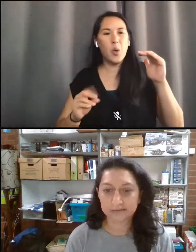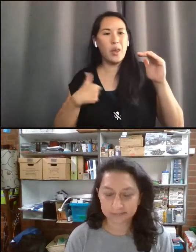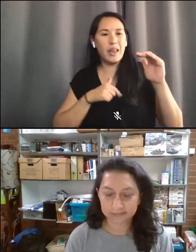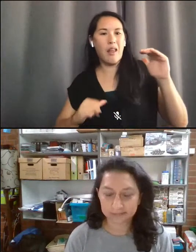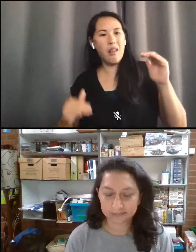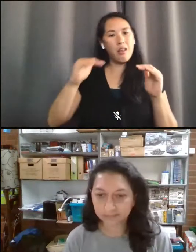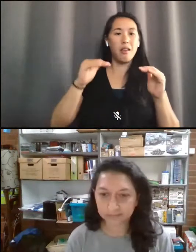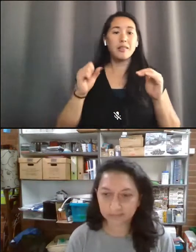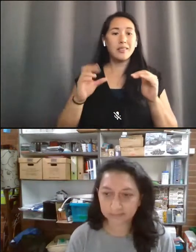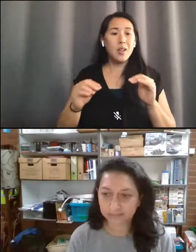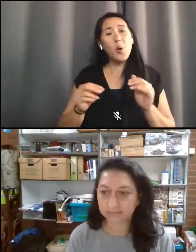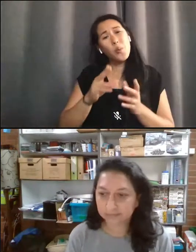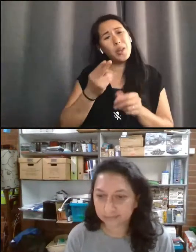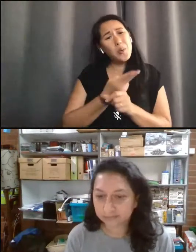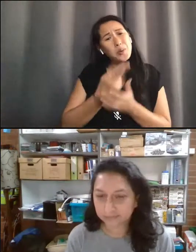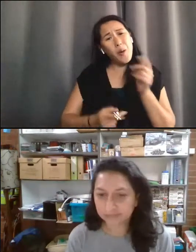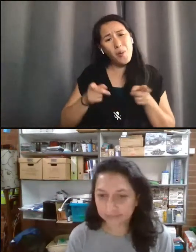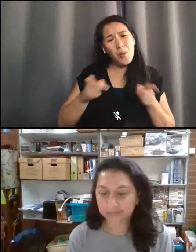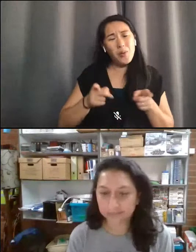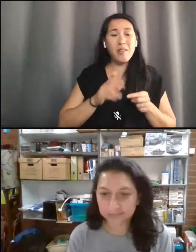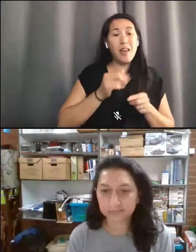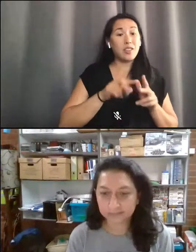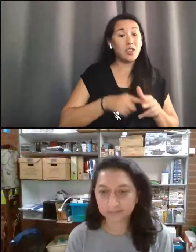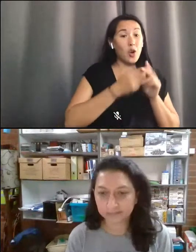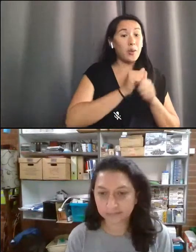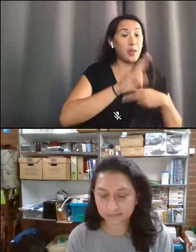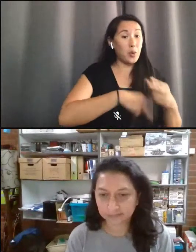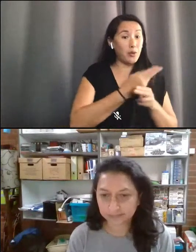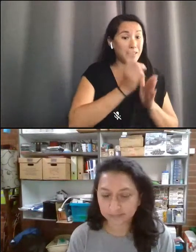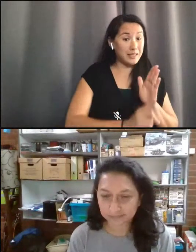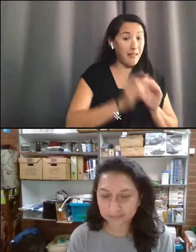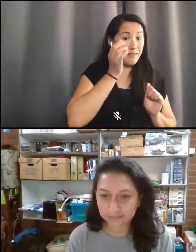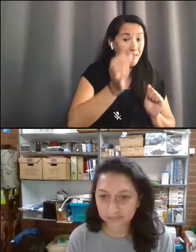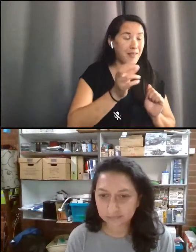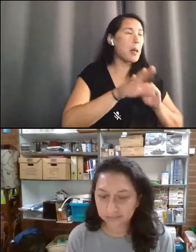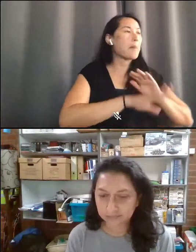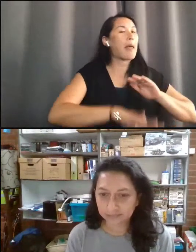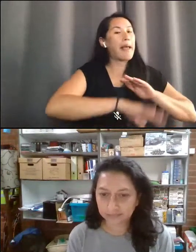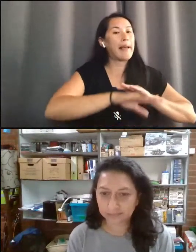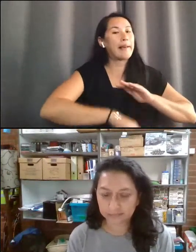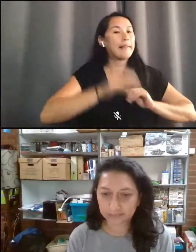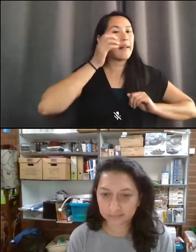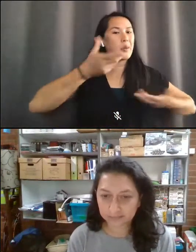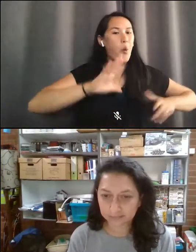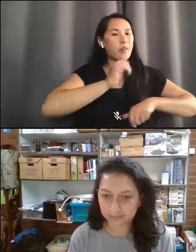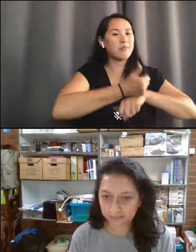basis of universal design concepts there are some basic principles of digital accessibility that are